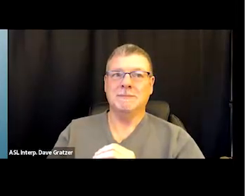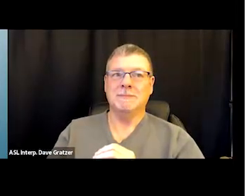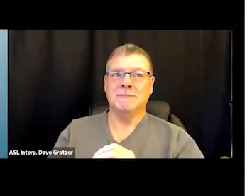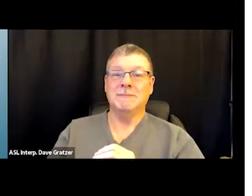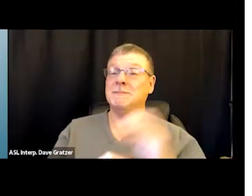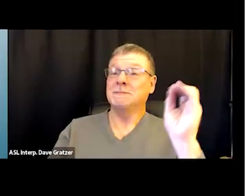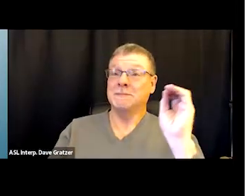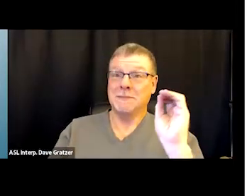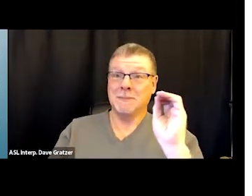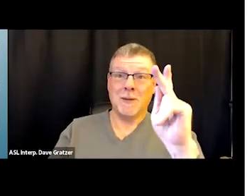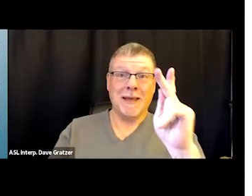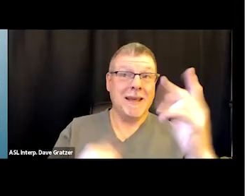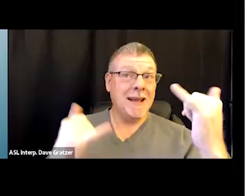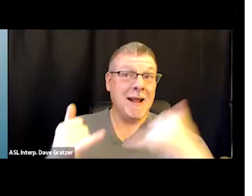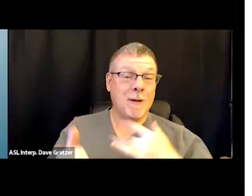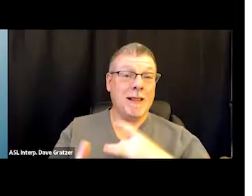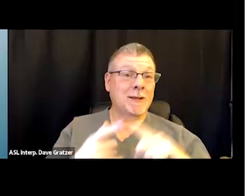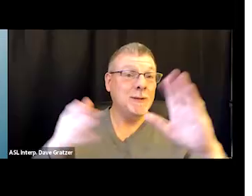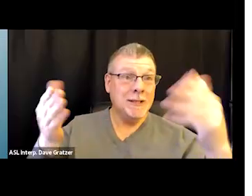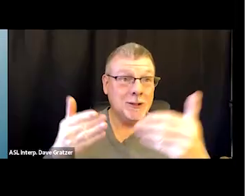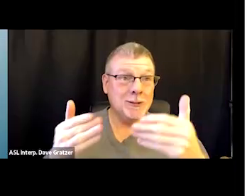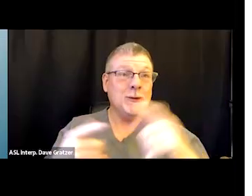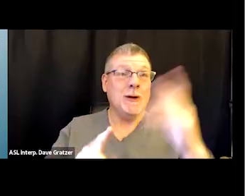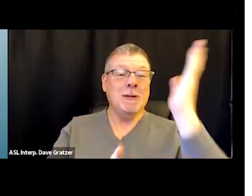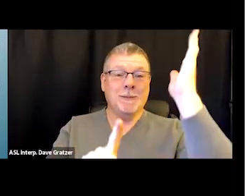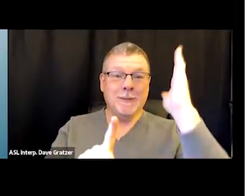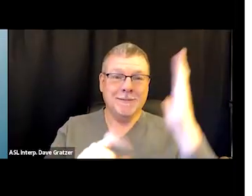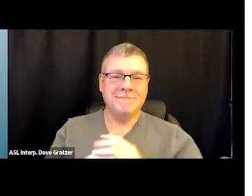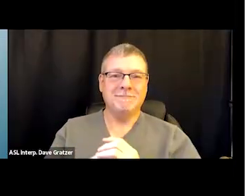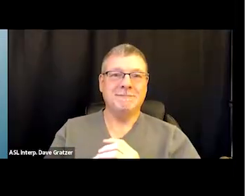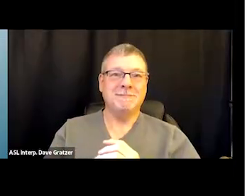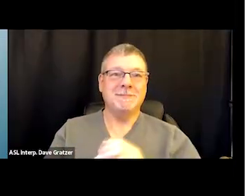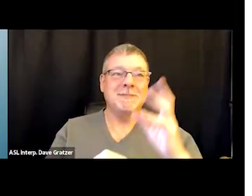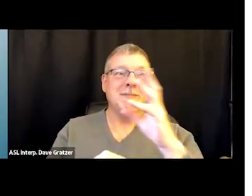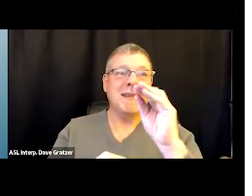Okay, now I'd like to introduce you to our presenters today. Dr. Marsha… I'm sorry.